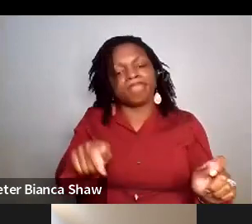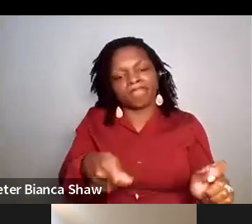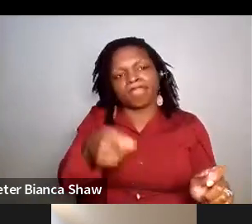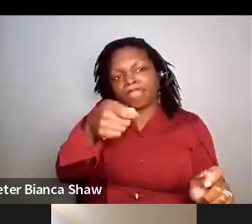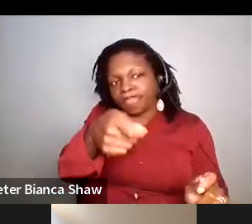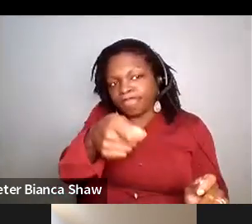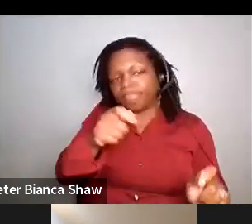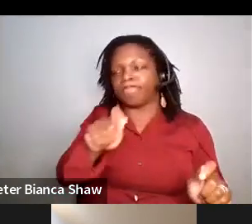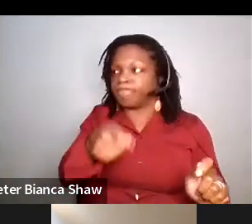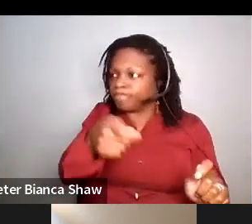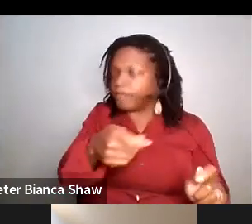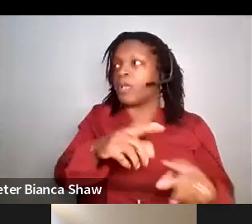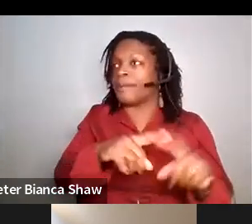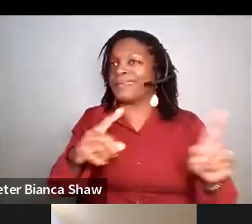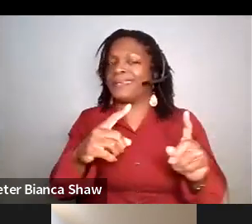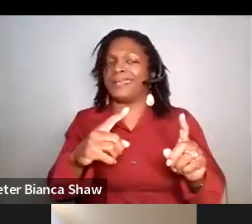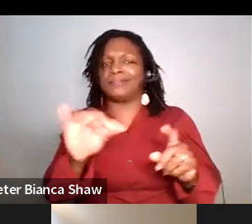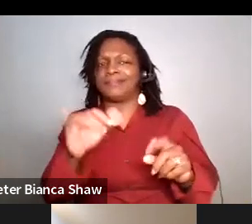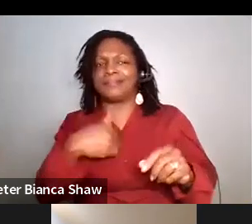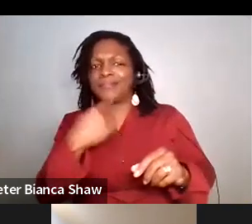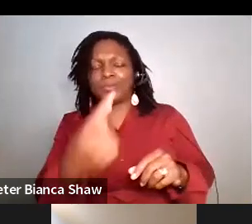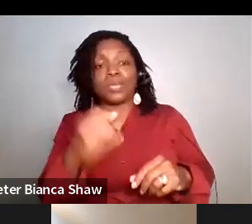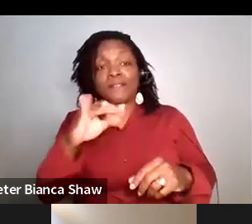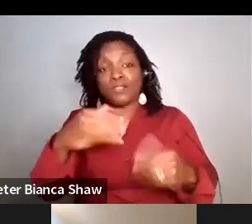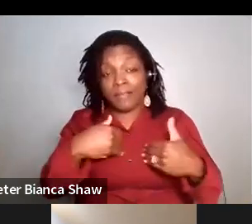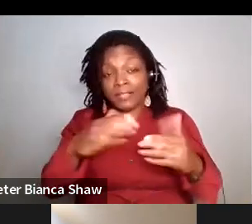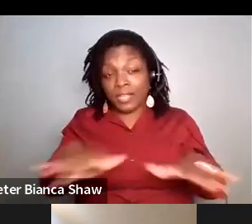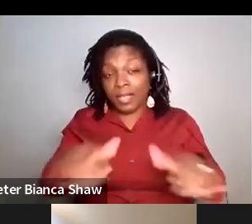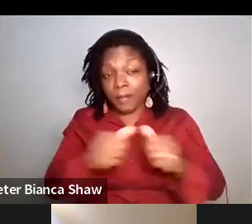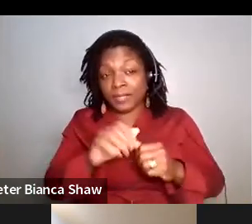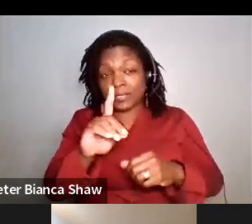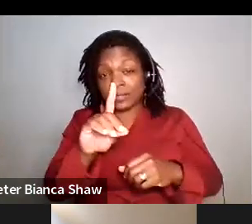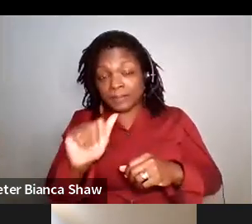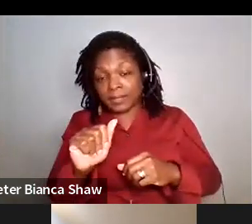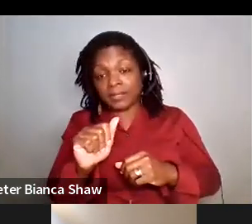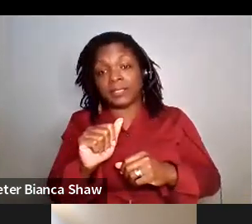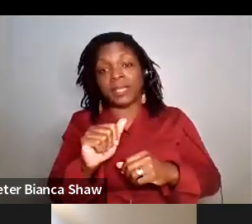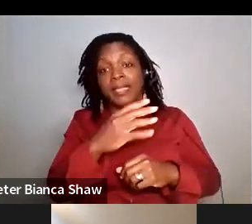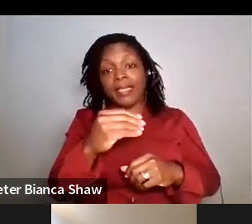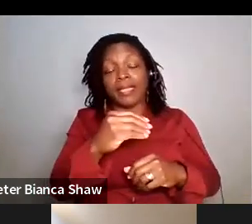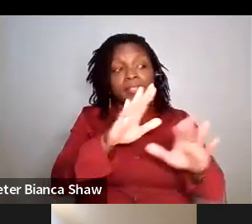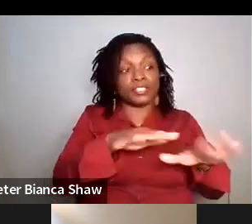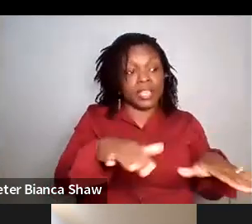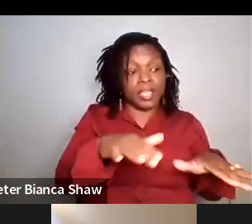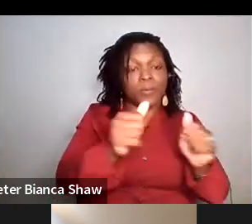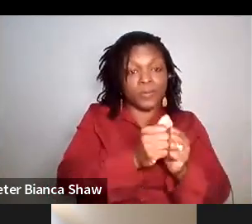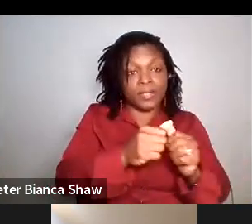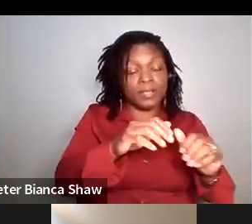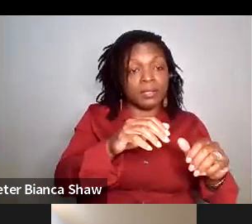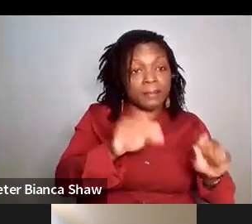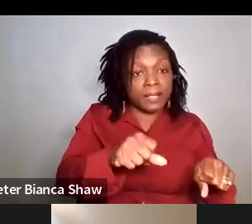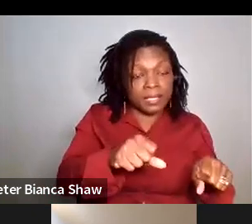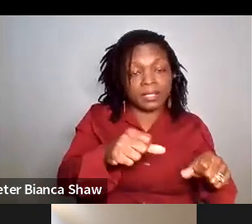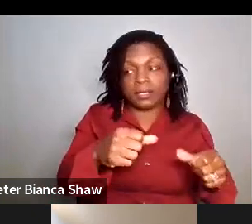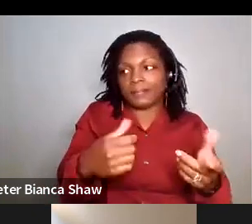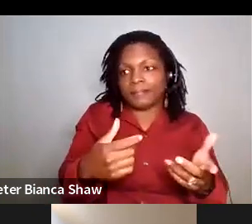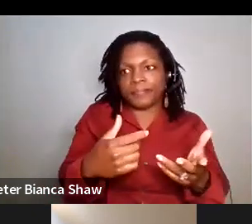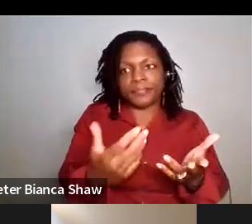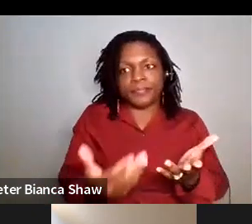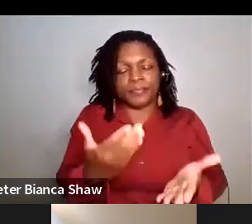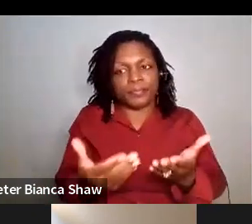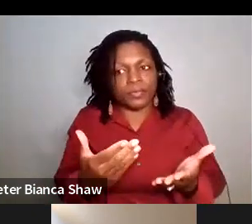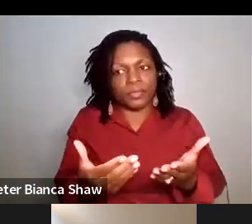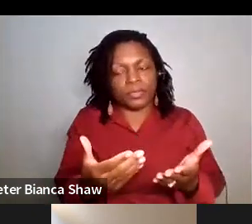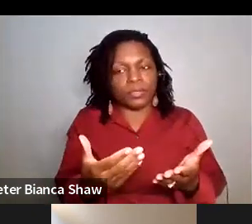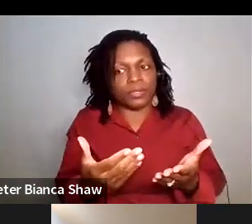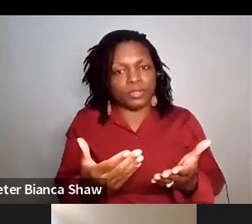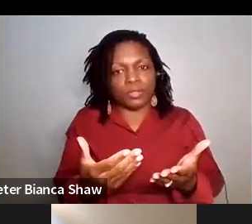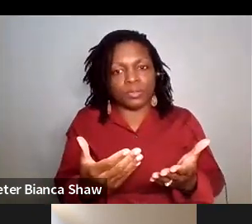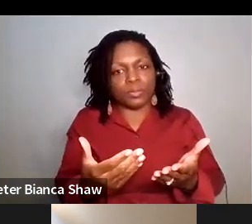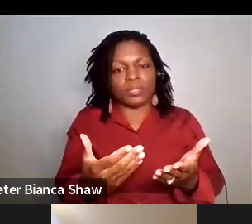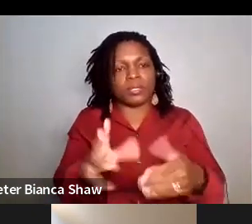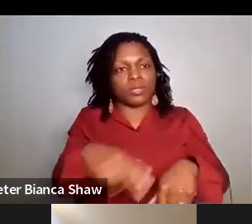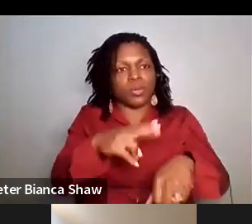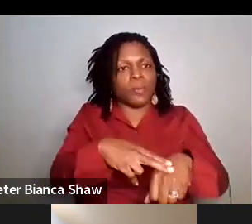But, like, I said, if you have a child with a disability, and a child with them to be, I like we have a a normal, a child with no a teenager.